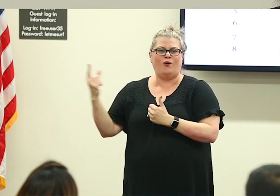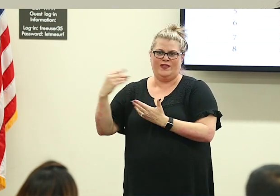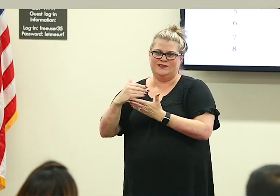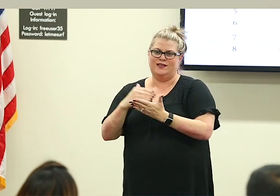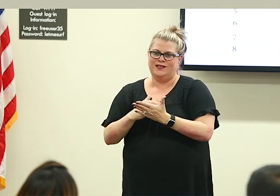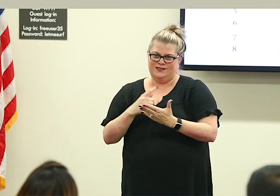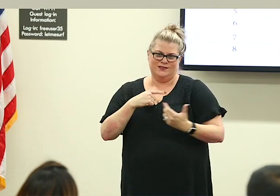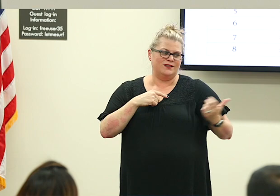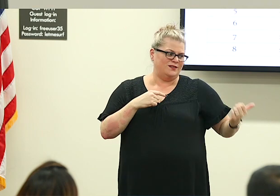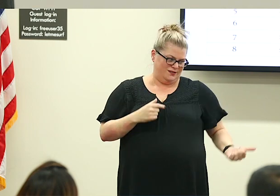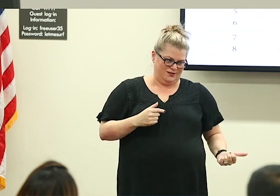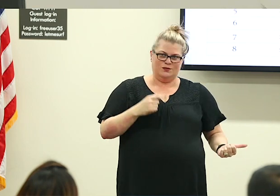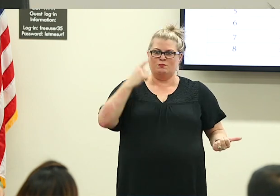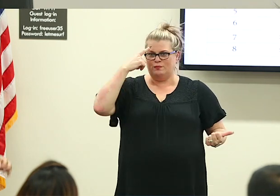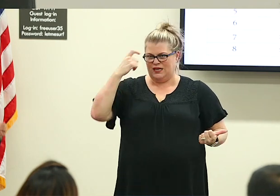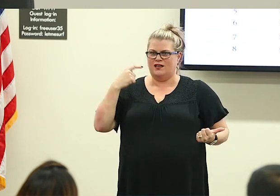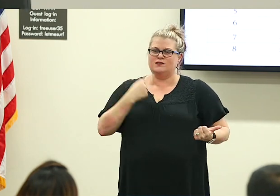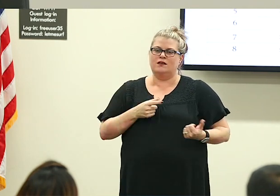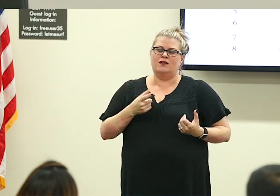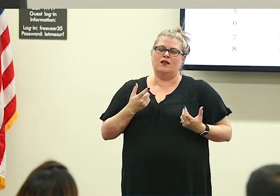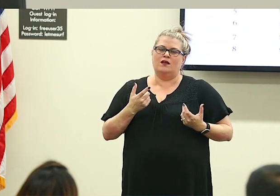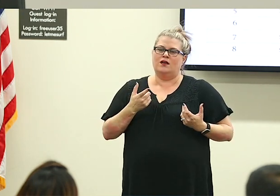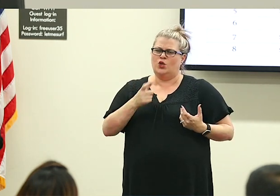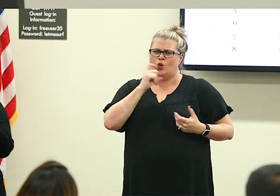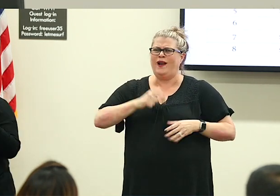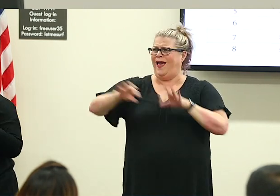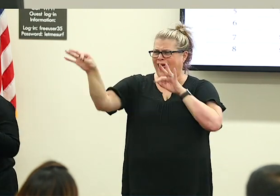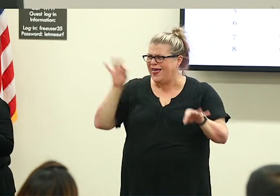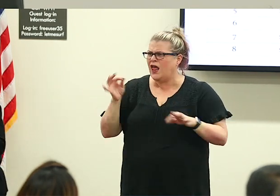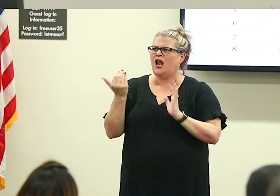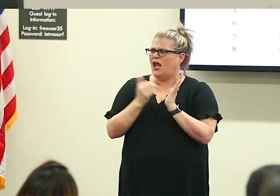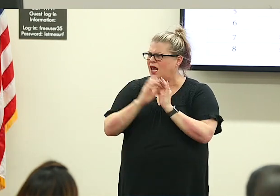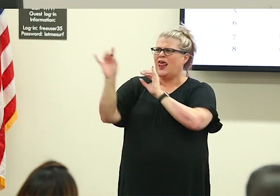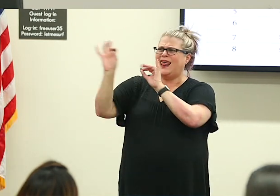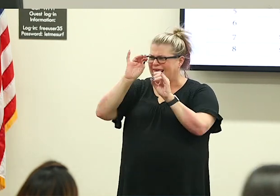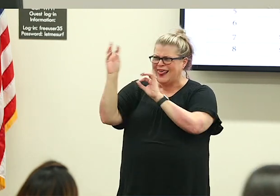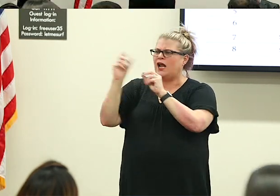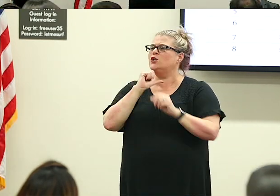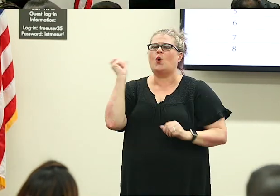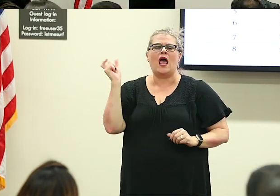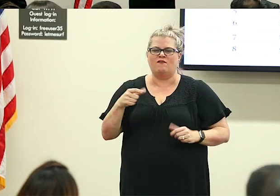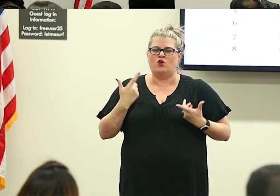for Habitat home purchase. Are there any more questions?